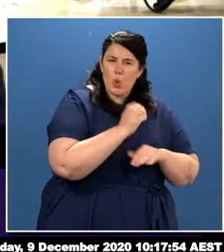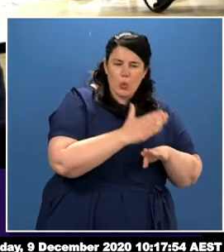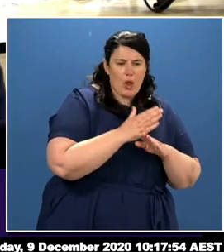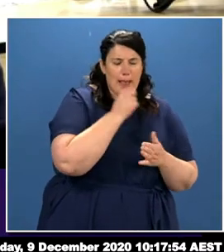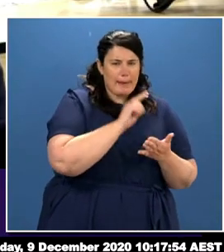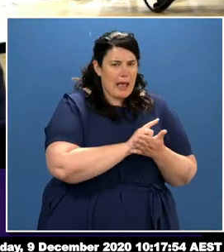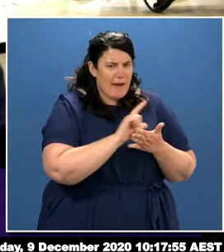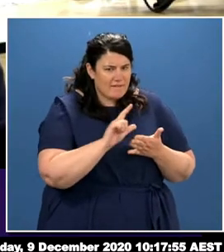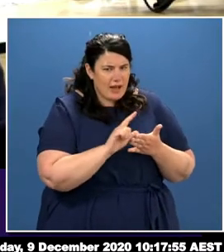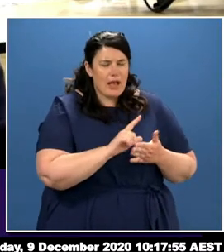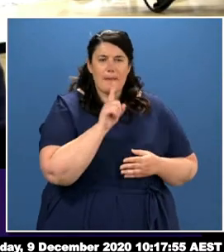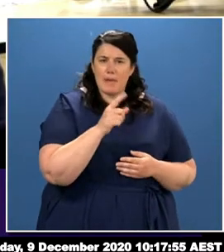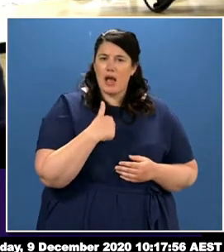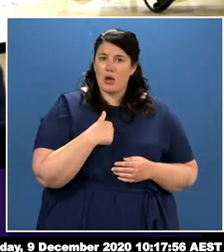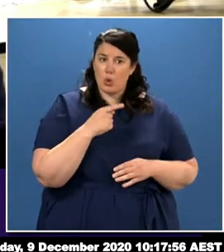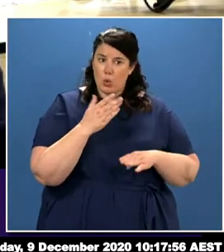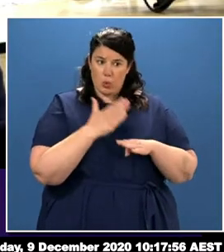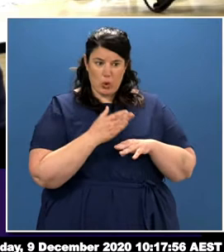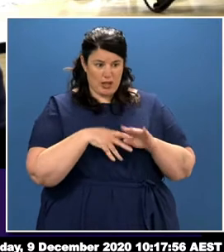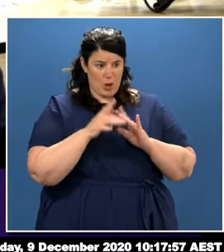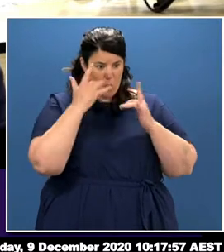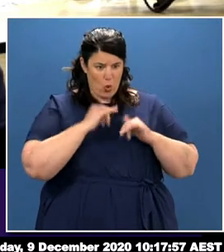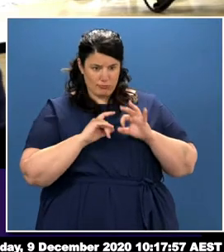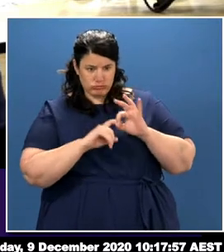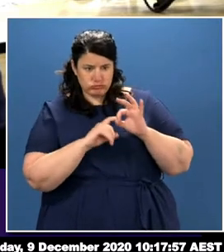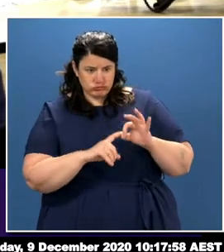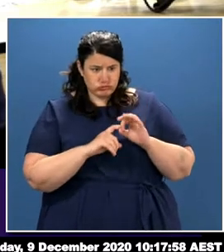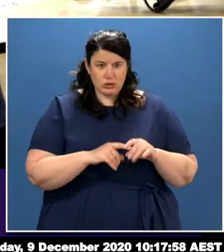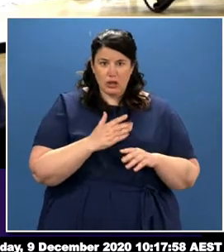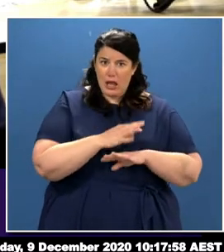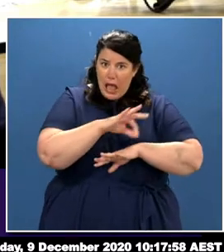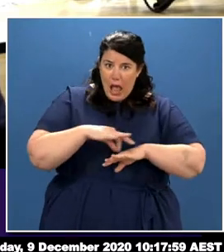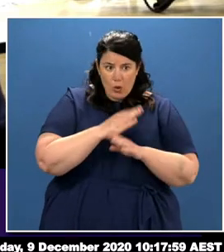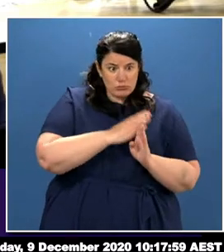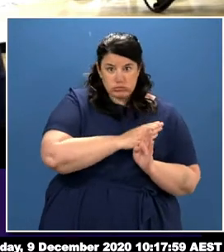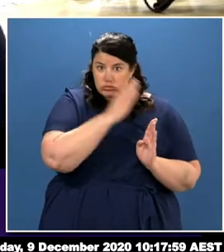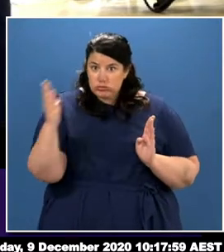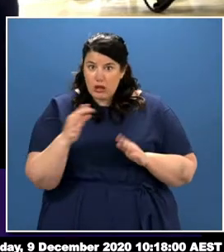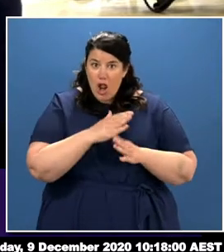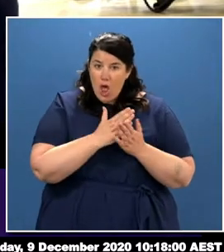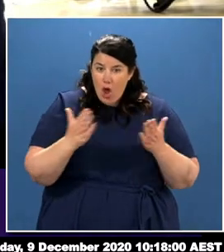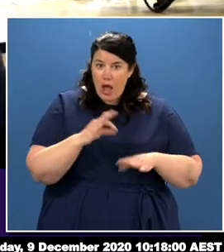It's correct that working in litigation, you are working the same hours as your colleagues at the moment? Yes.